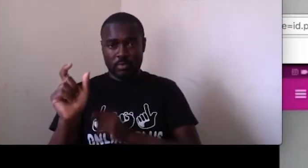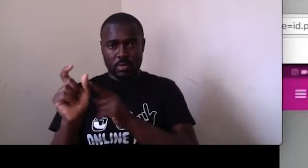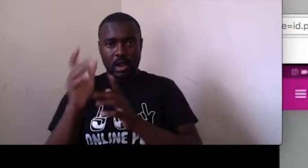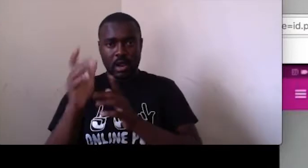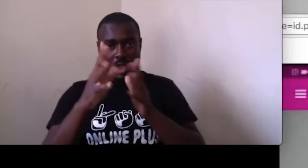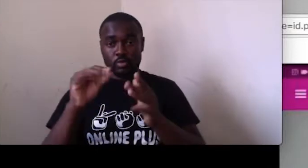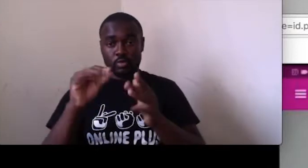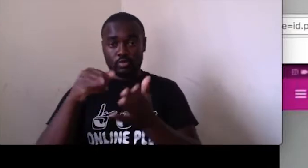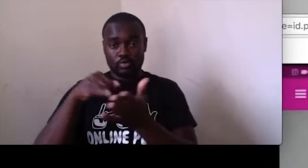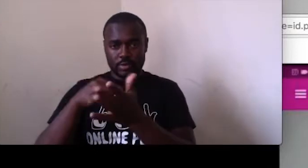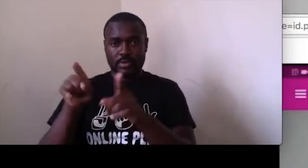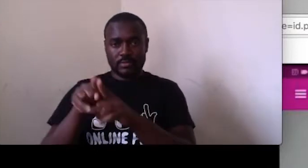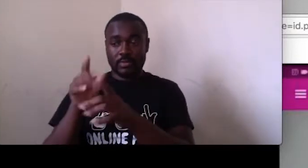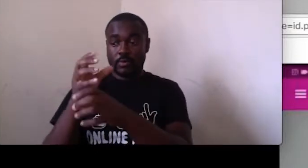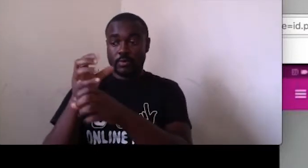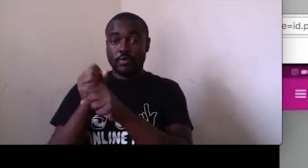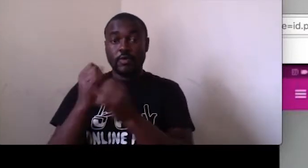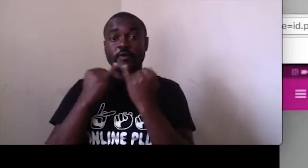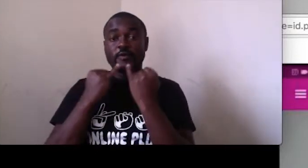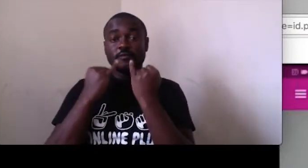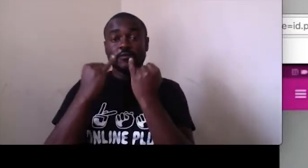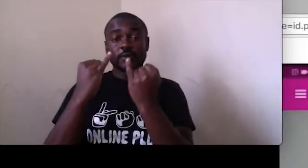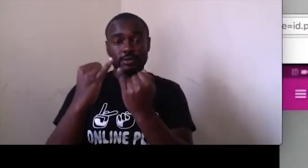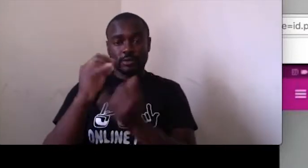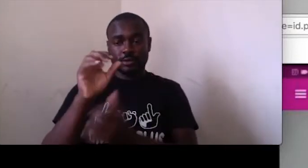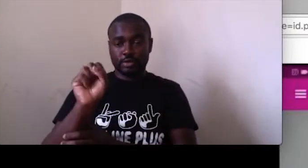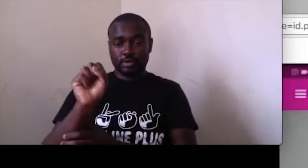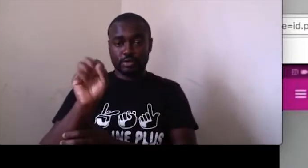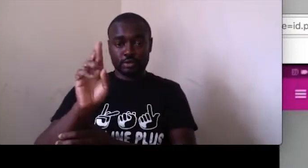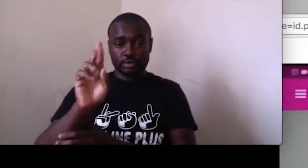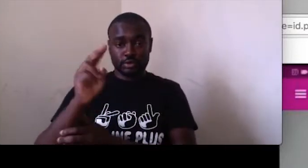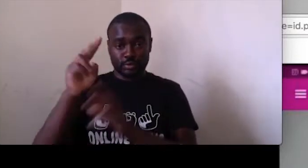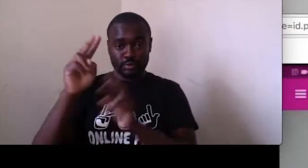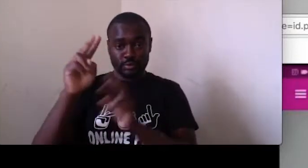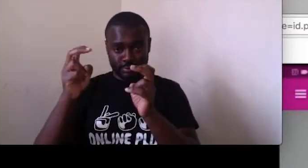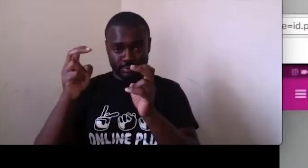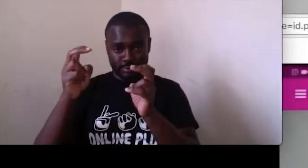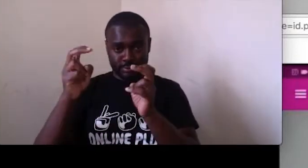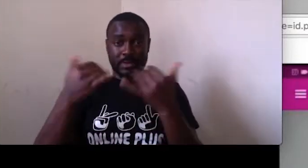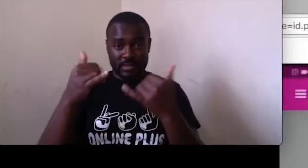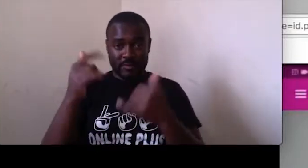What it does is that it has the videos of the word And then you can get information